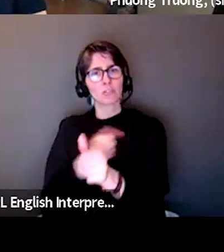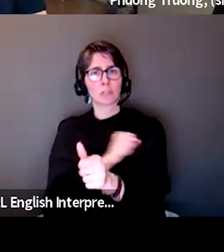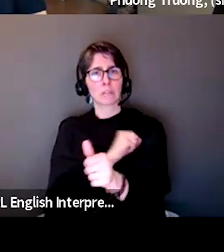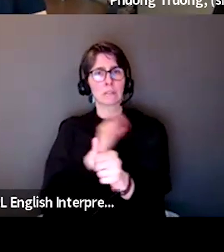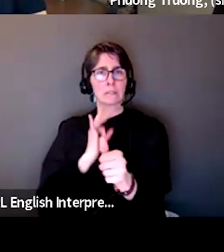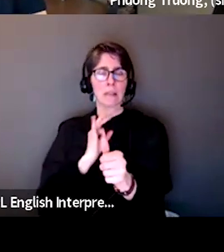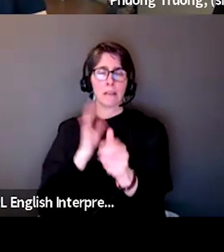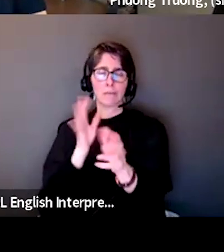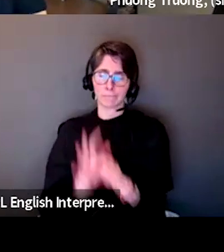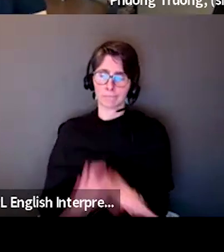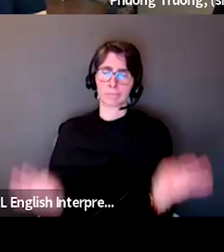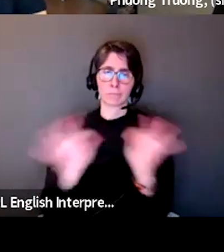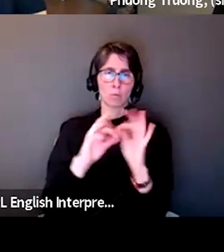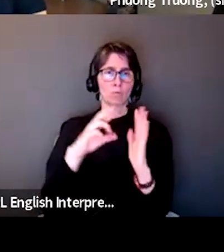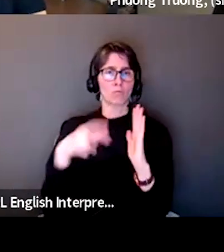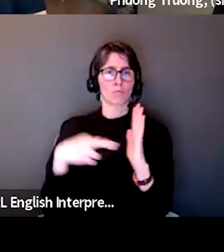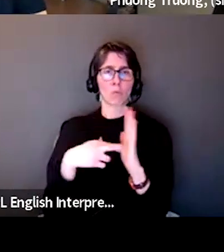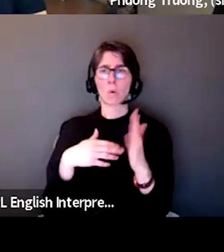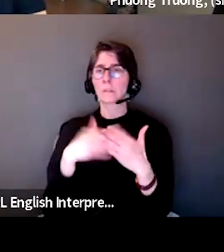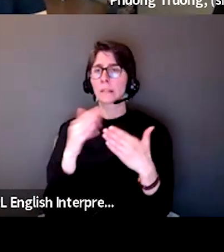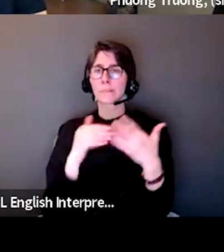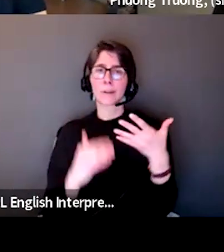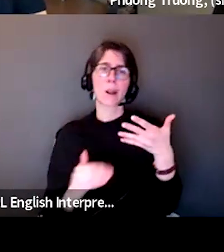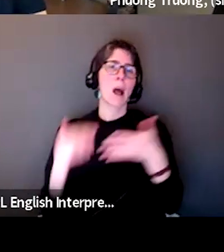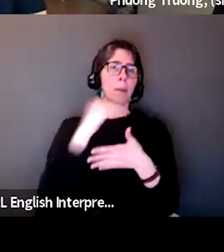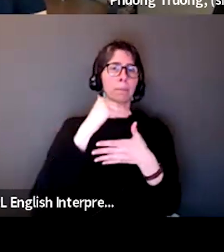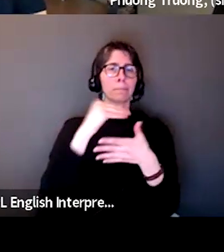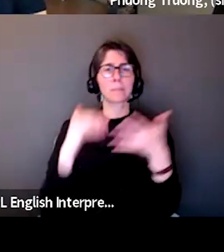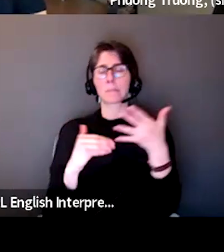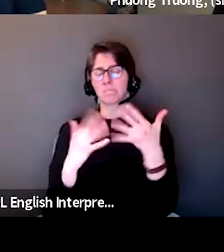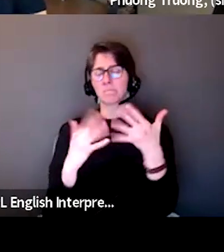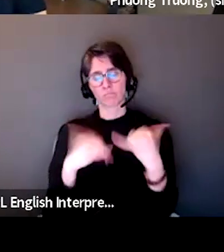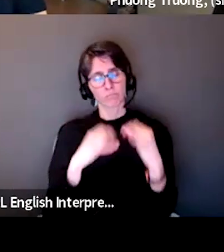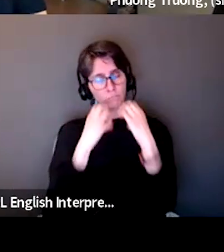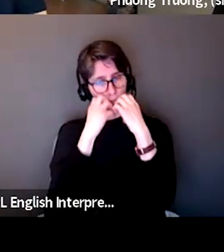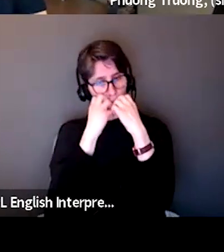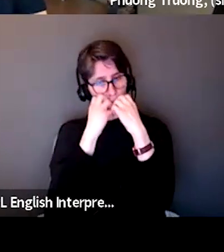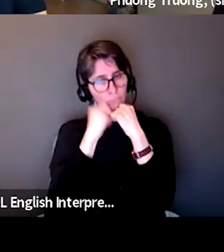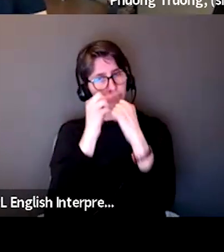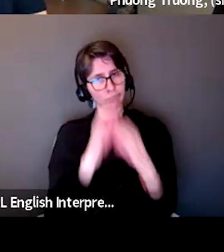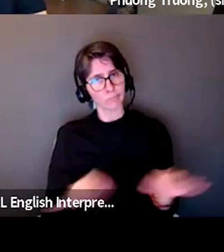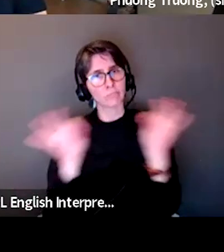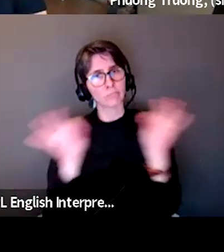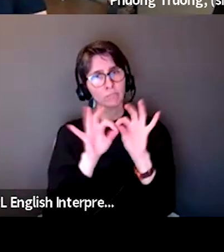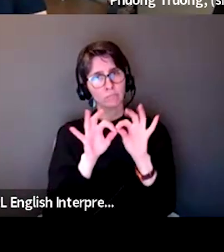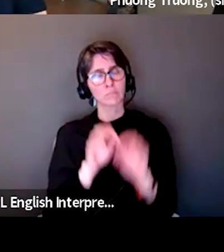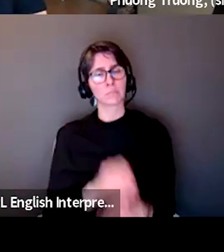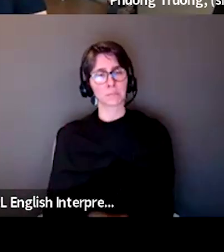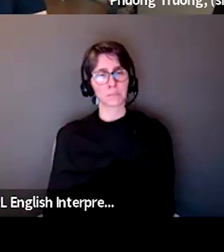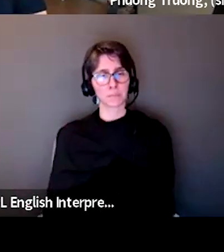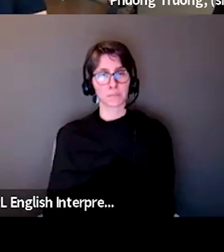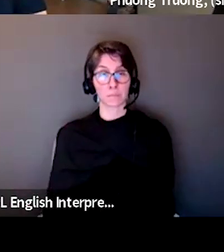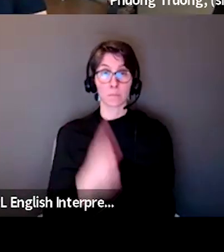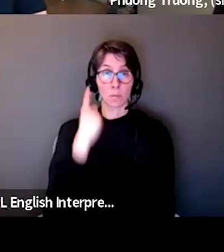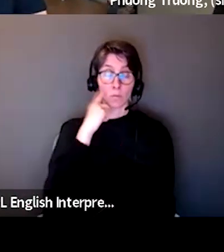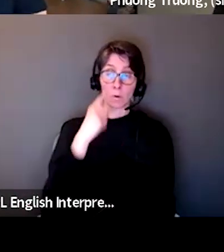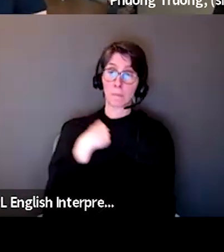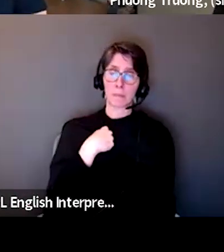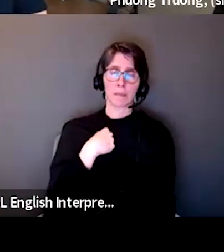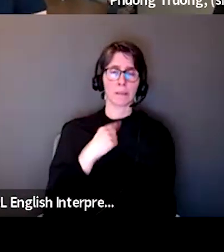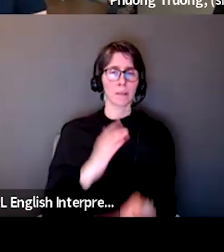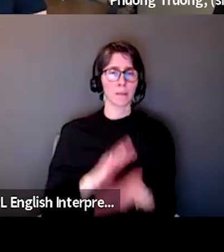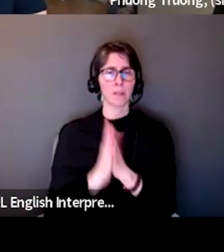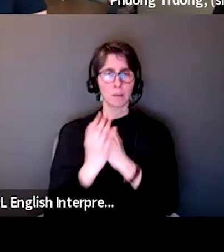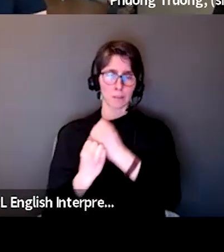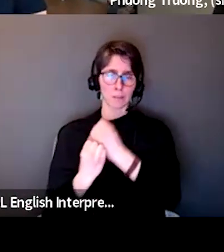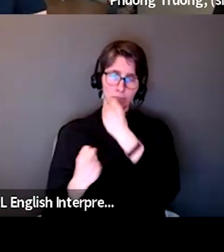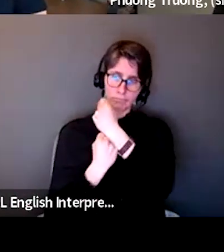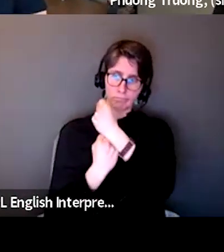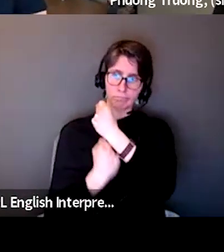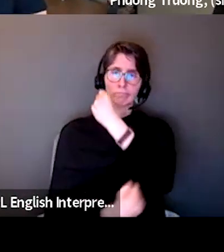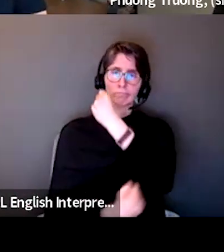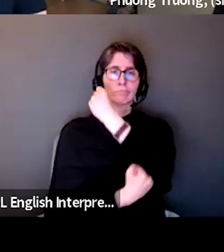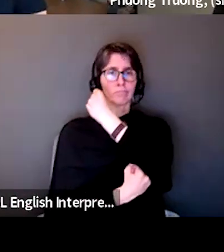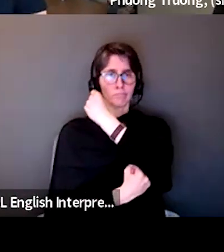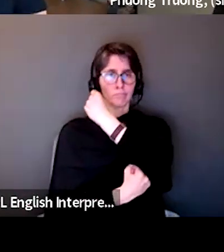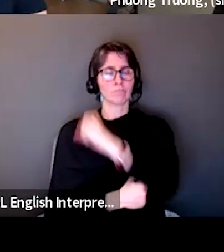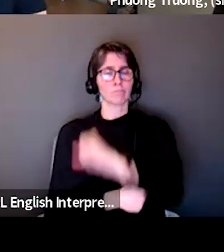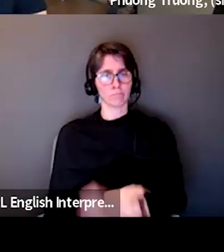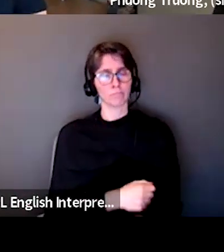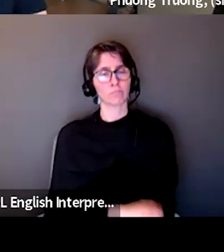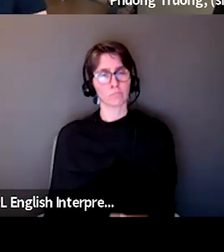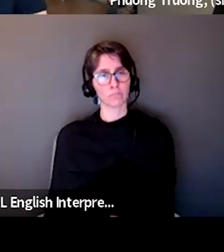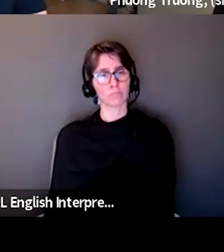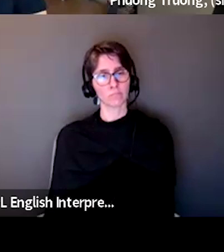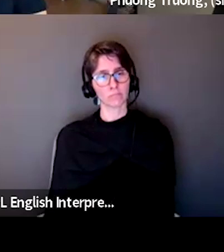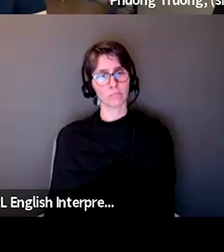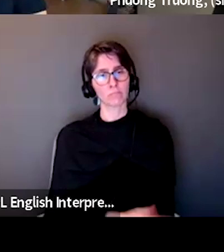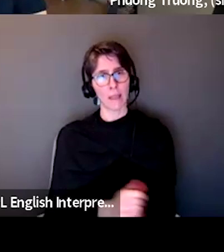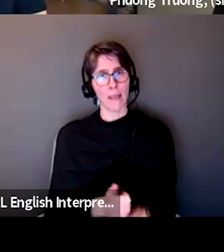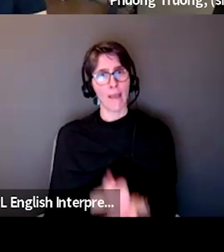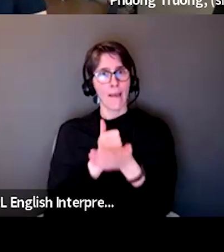regardless of what they do. And to me, that is foundational and feeds into a lot of things in